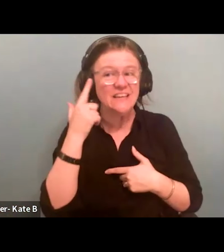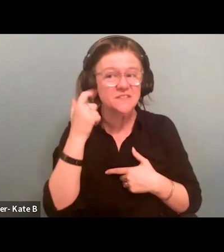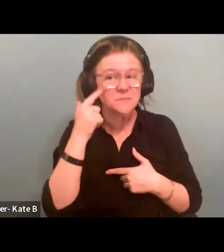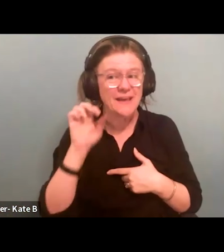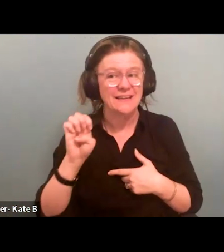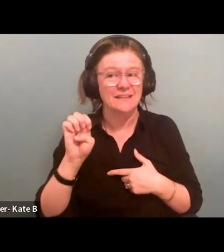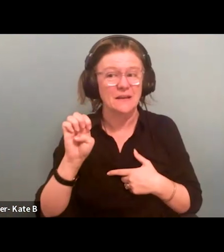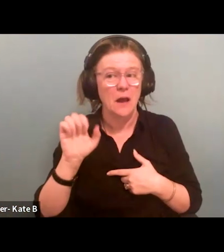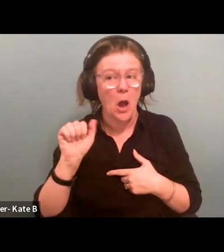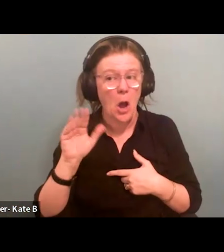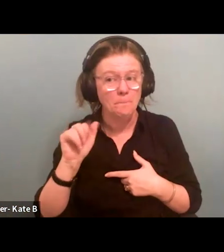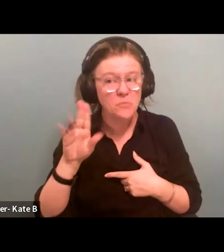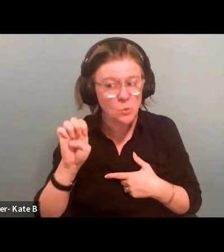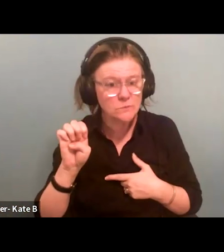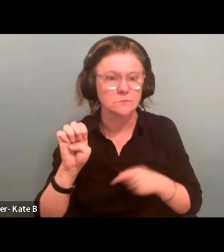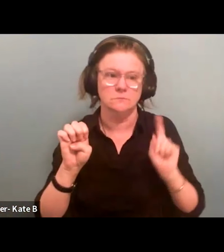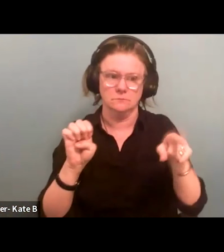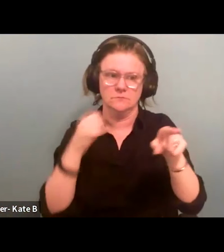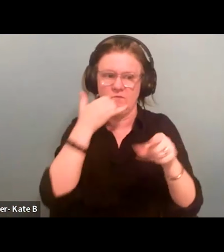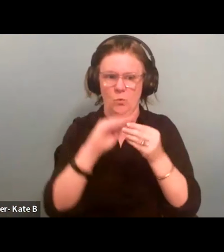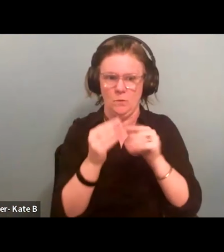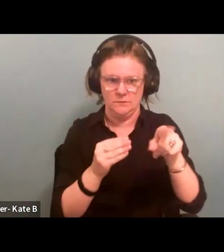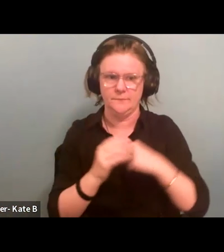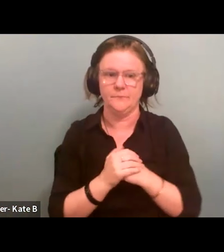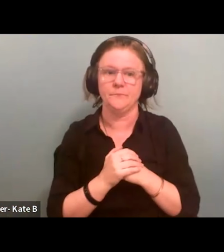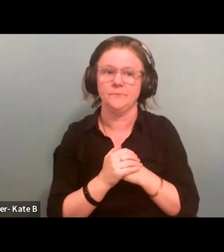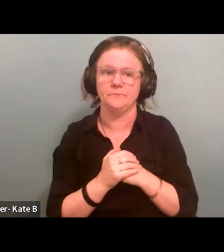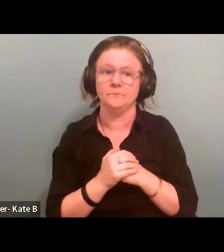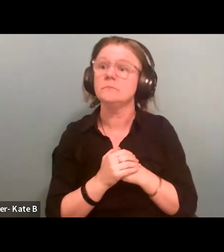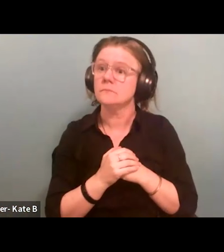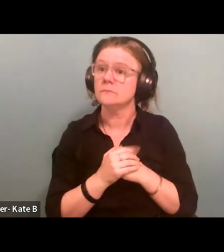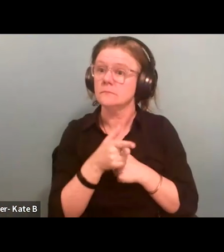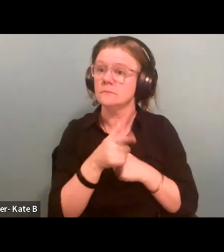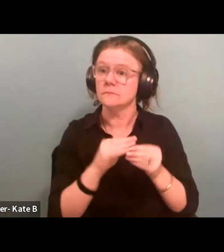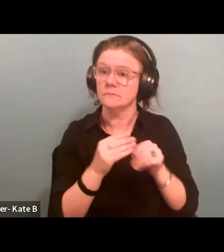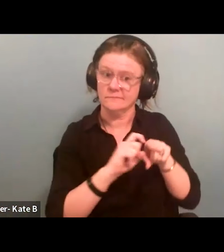The other thing I wanted to highlight, when you make a call to that hotline, that